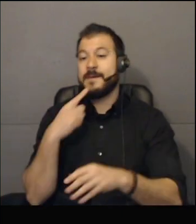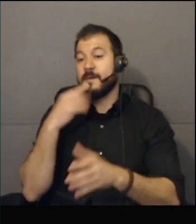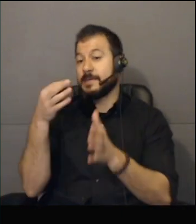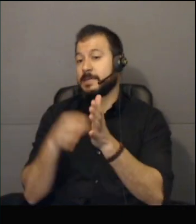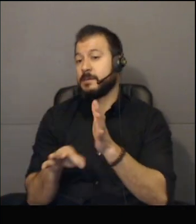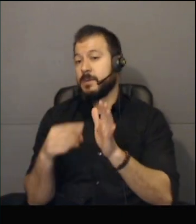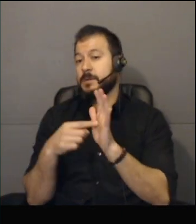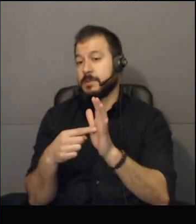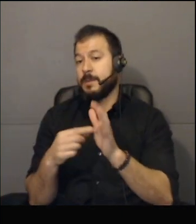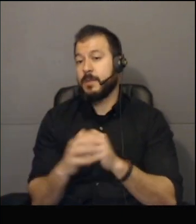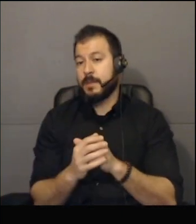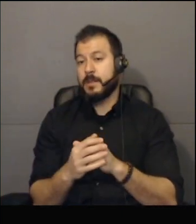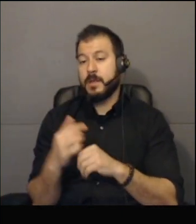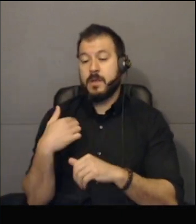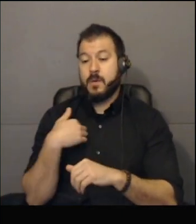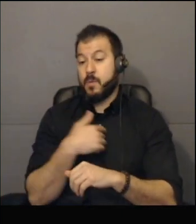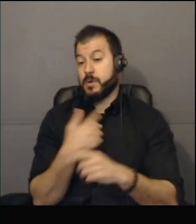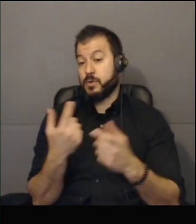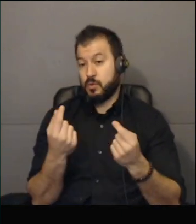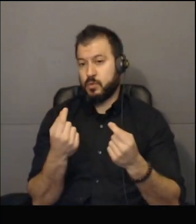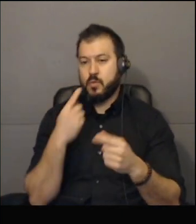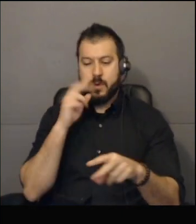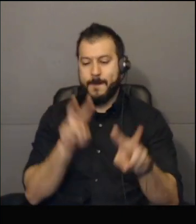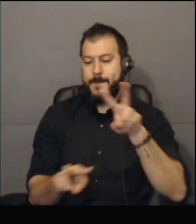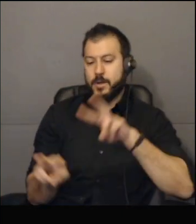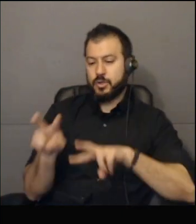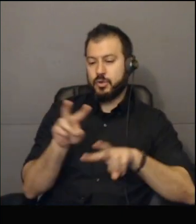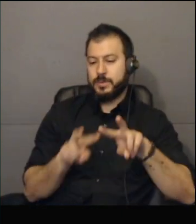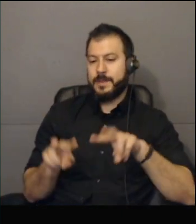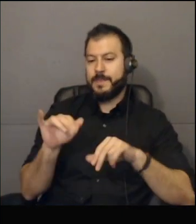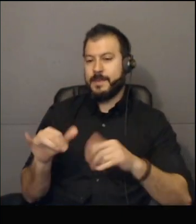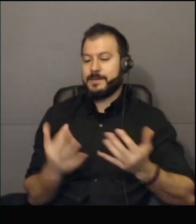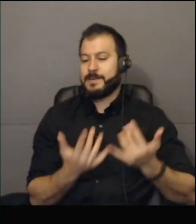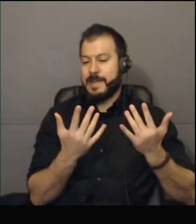Basically what our platform does is monitoring the standing by